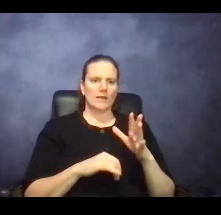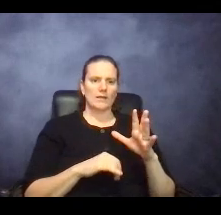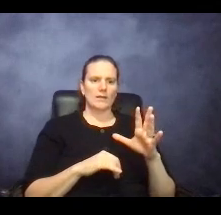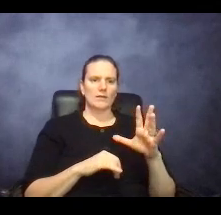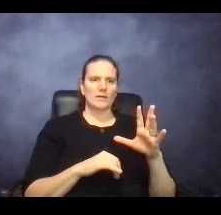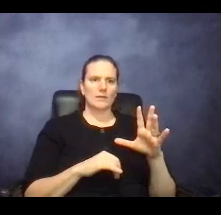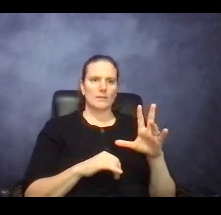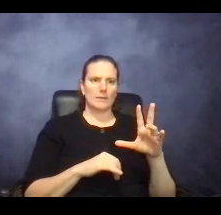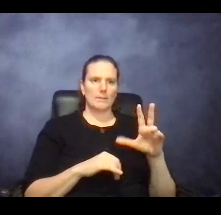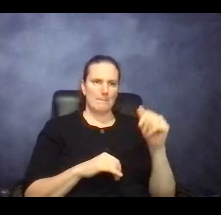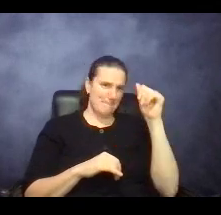You wanna do like a five or a 10.